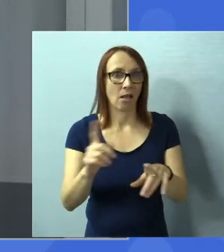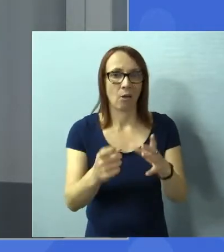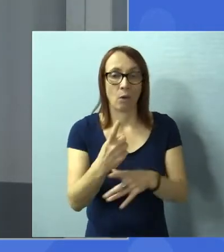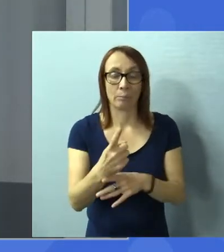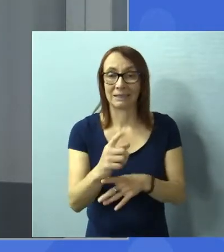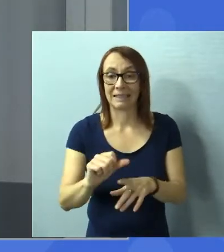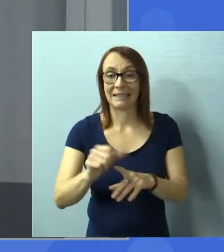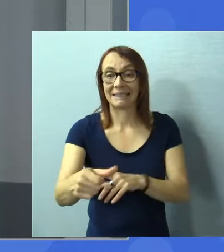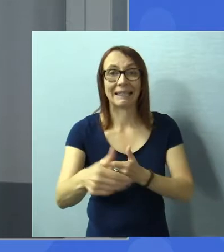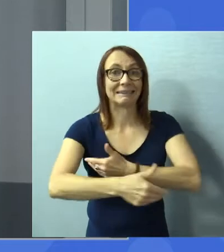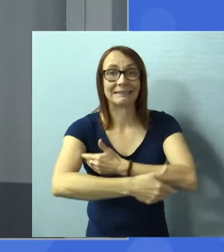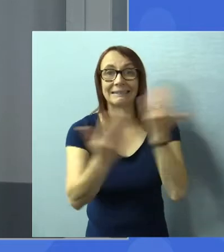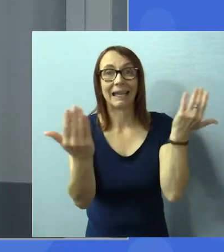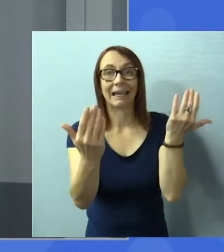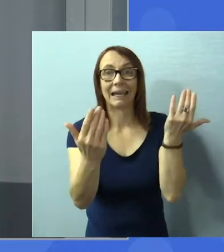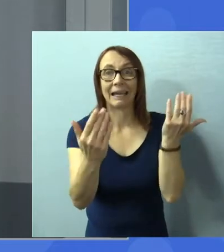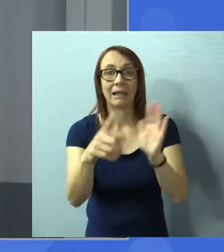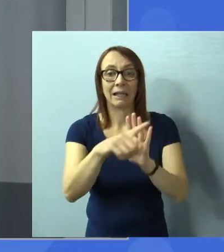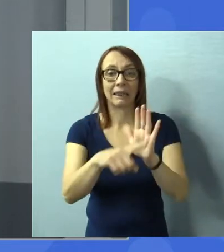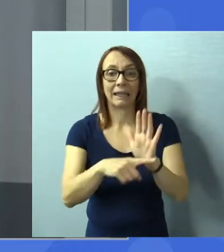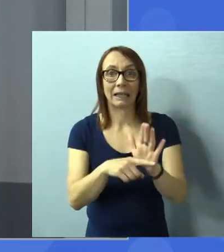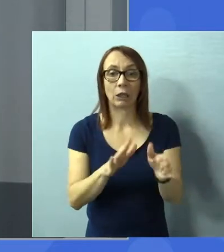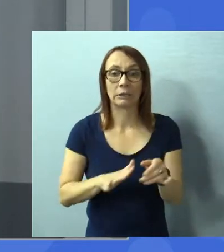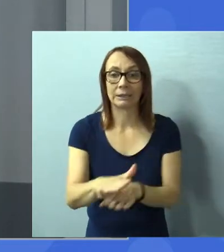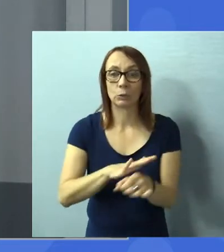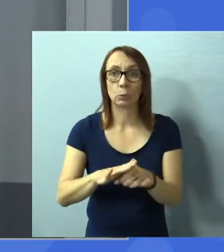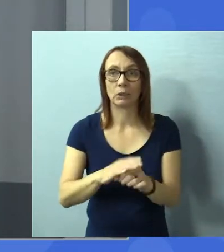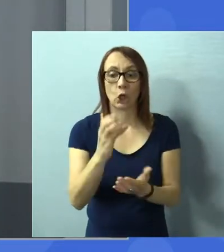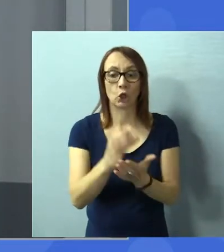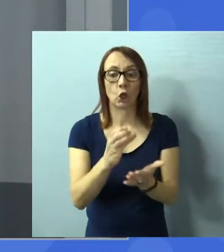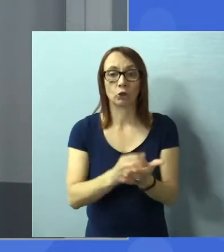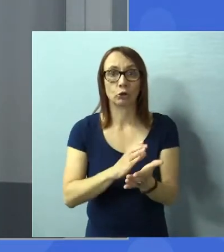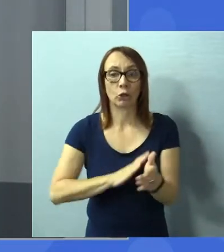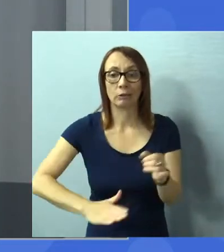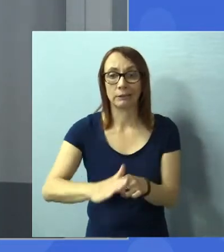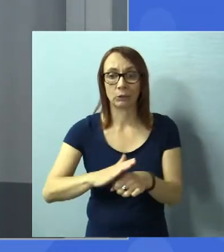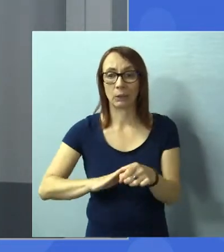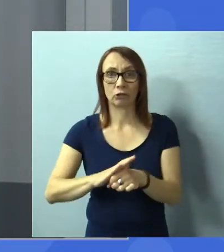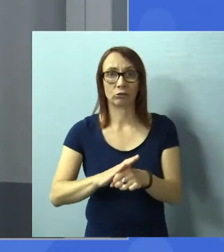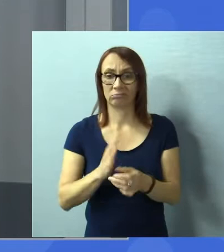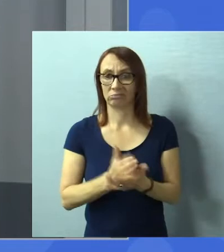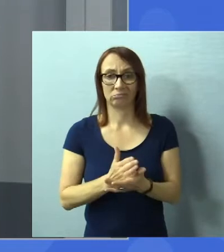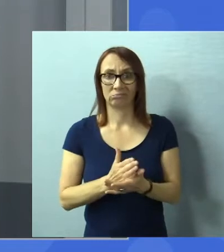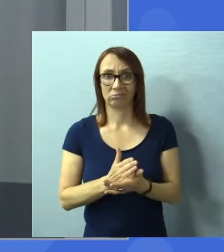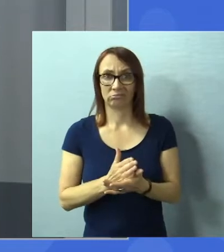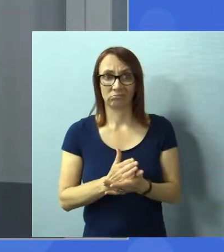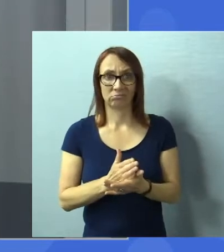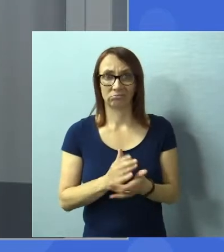next morning the illegal possession the co institutional possession warned of change they gave you and the at least in the way that influences people's lives